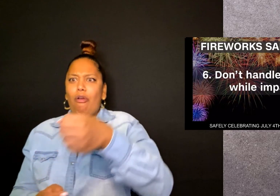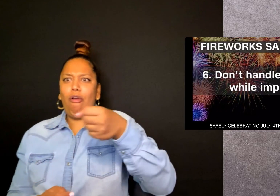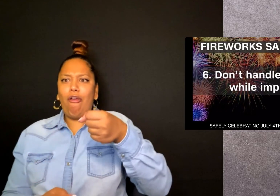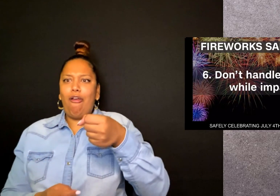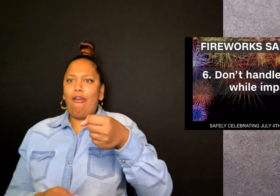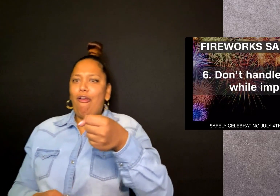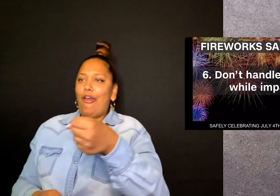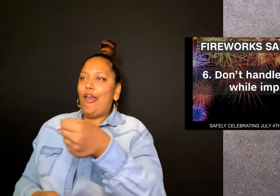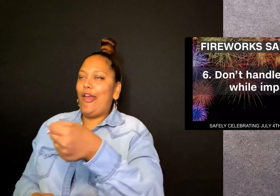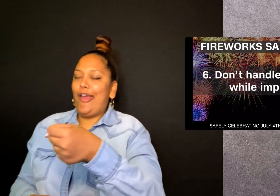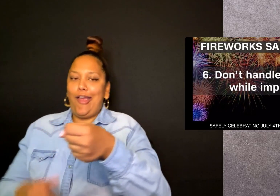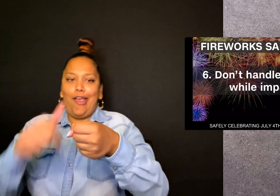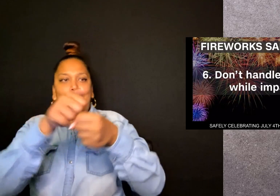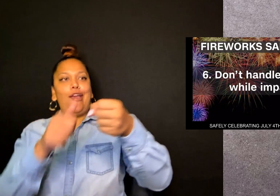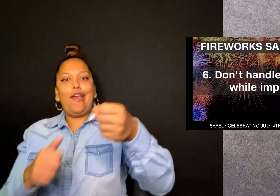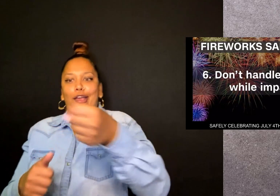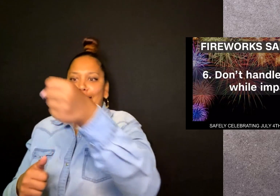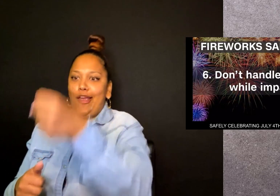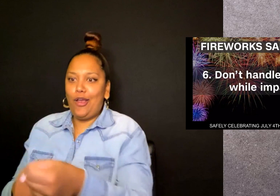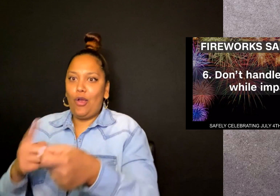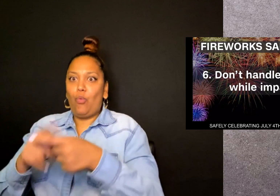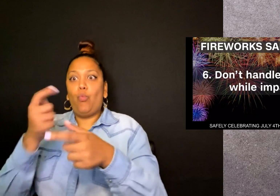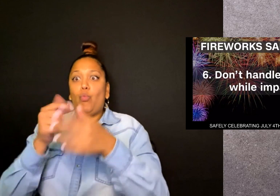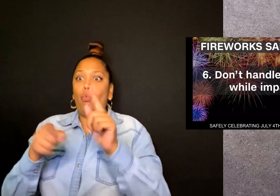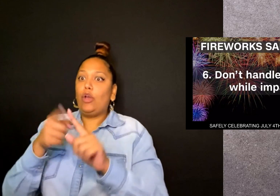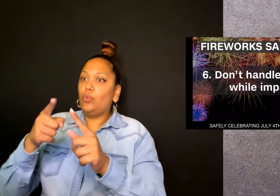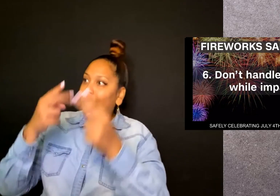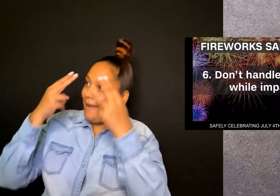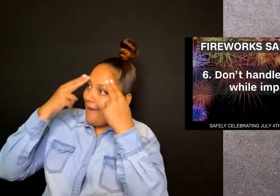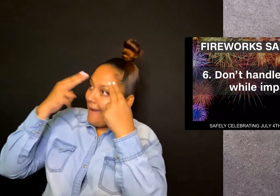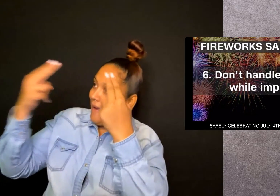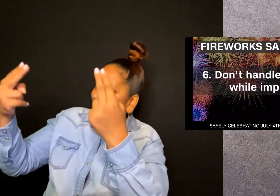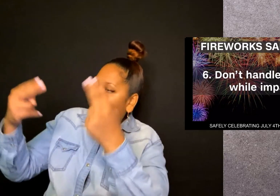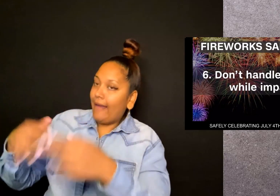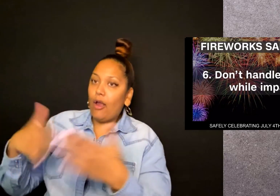don't ever handle fireworks while under the influence of drugs or alcohol